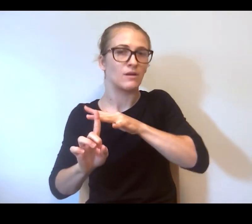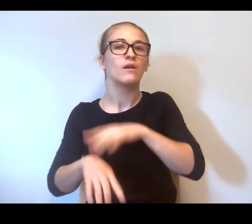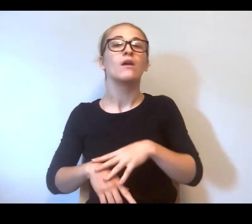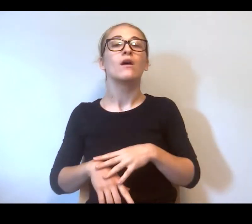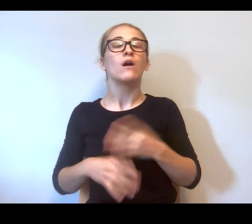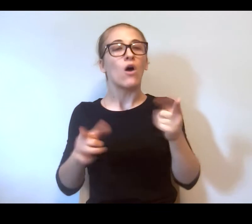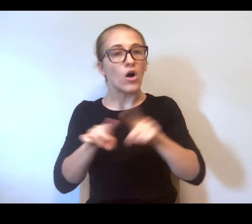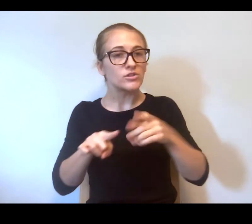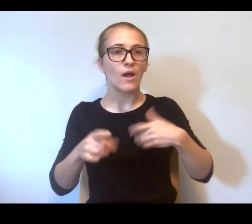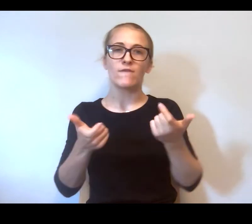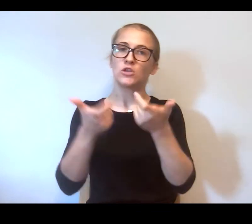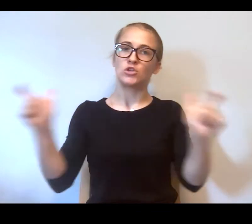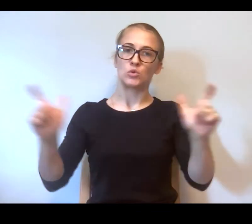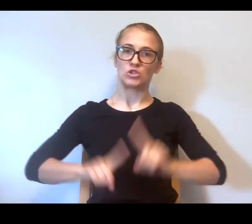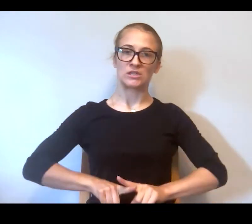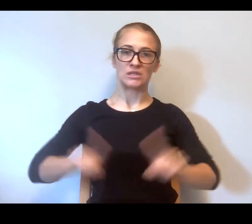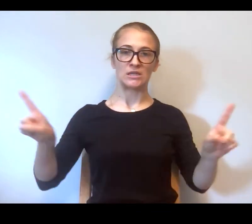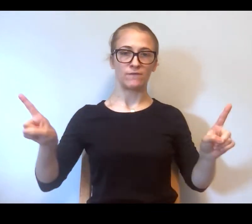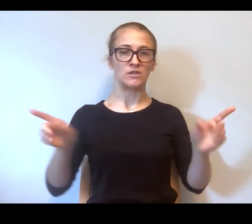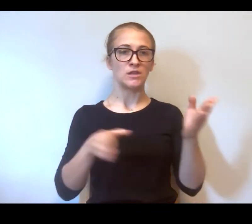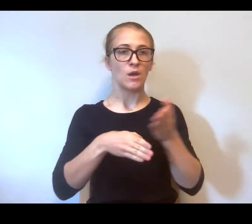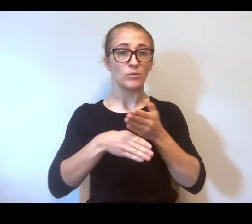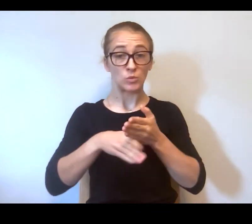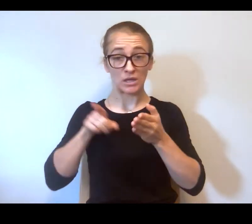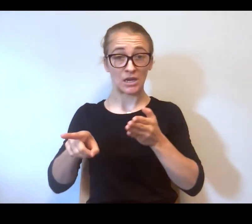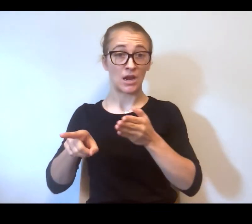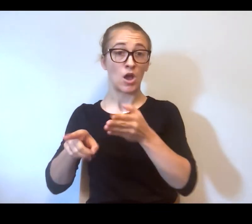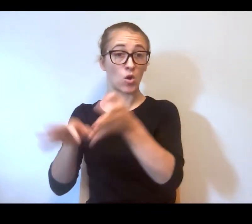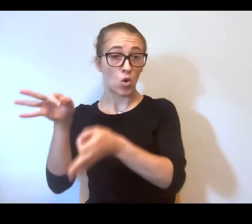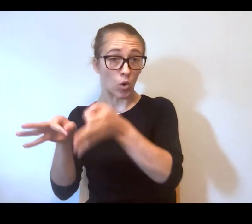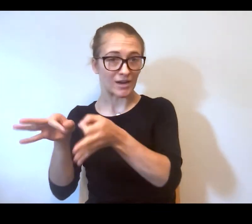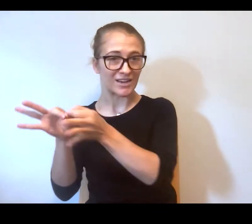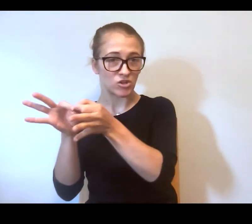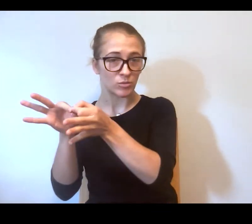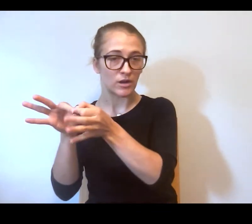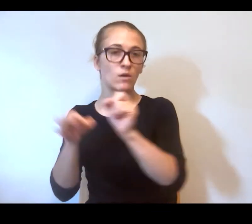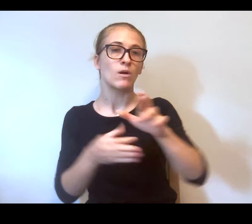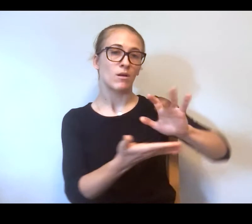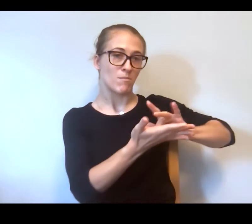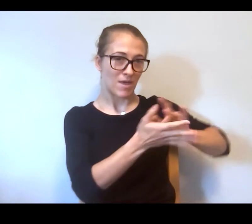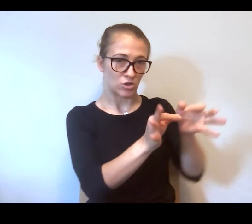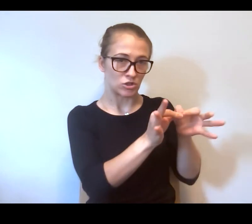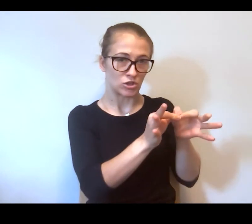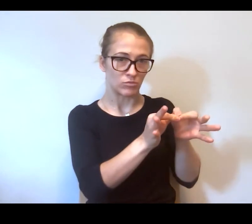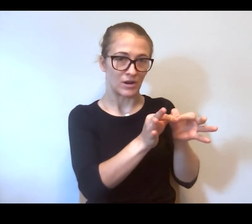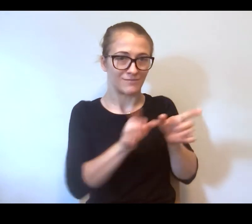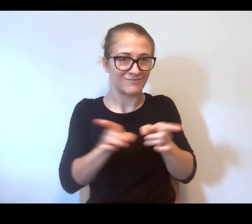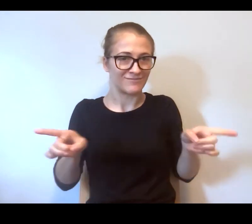There's a HUGE difference between court system system and medical system interpreting that I think is